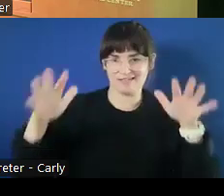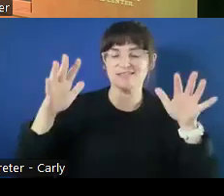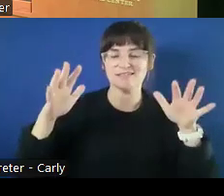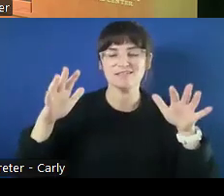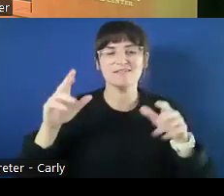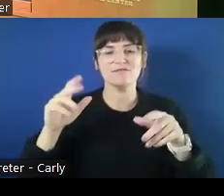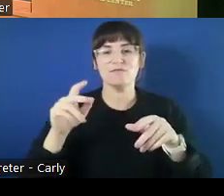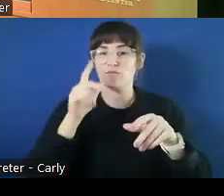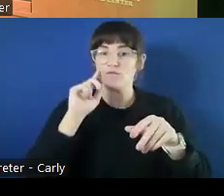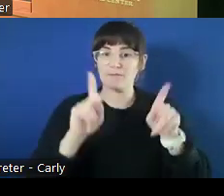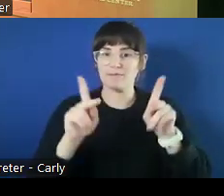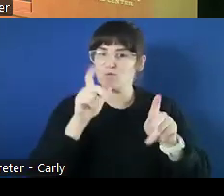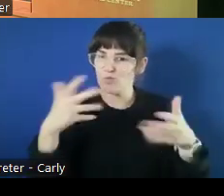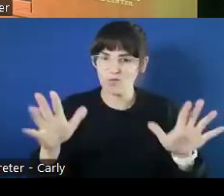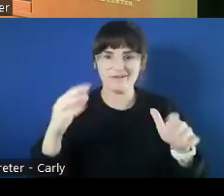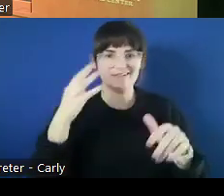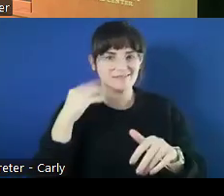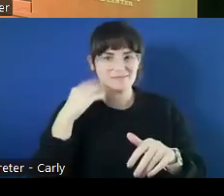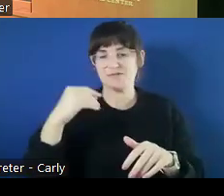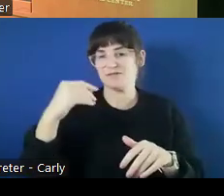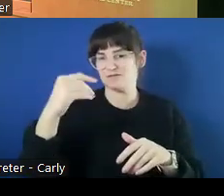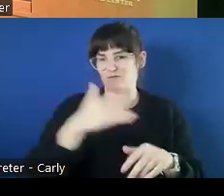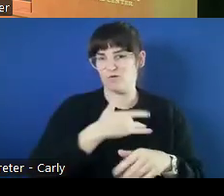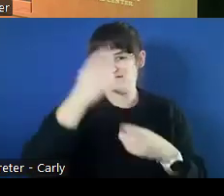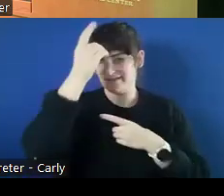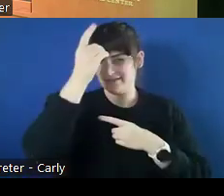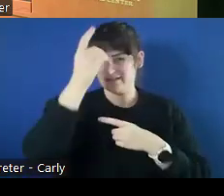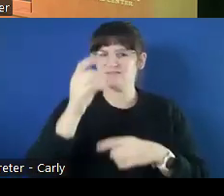these disorders are very common in patients with heart disease about 30% of folks with